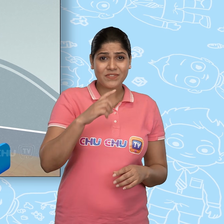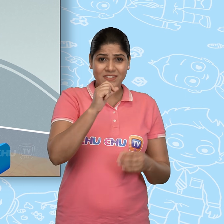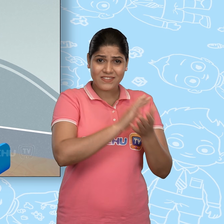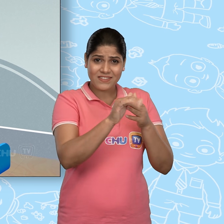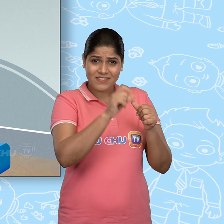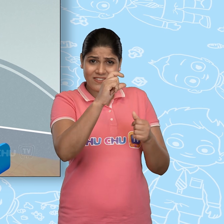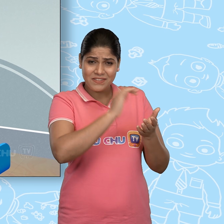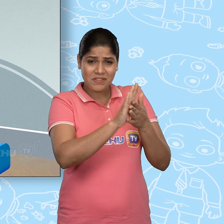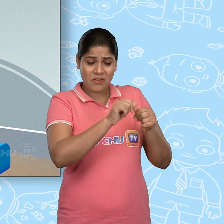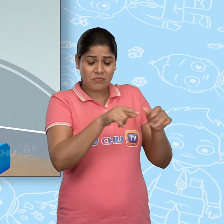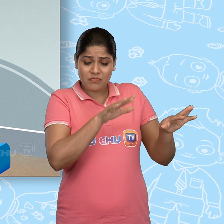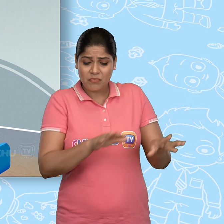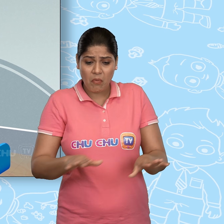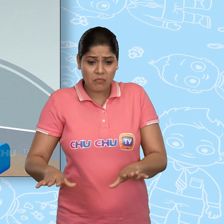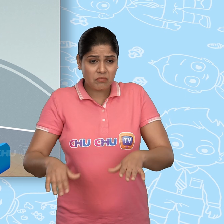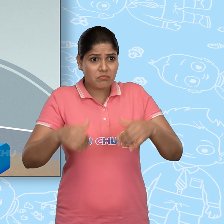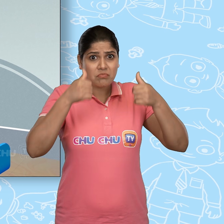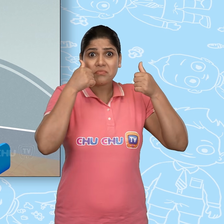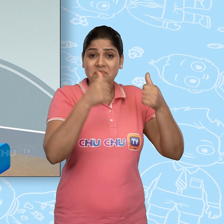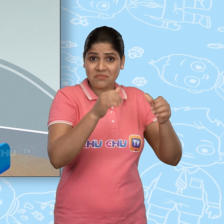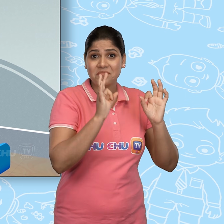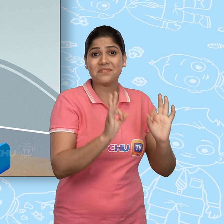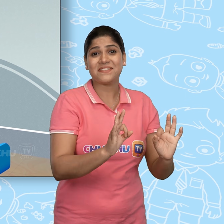ChaCha, your playing is so lovely.